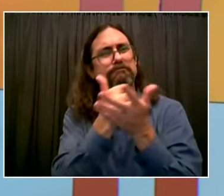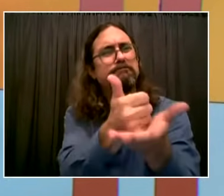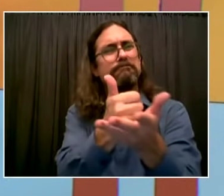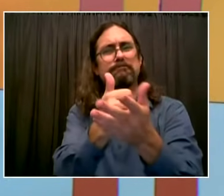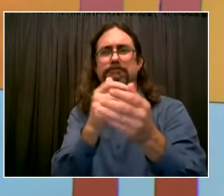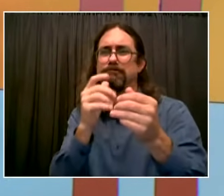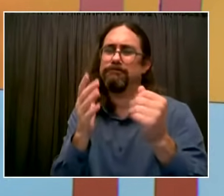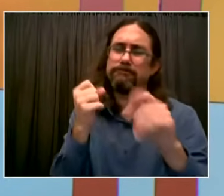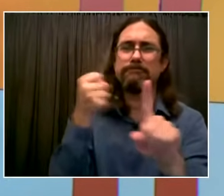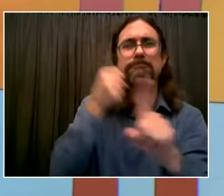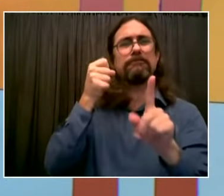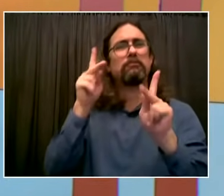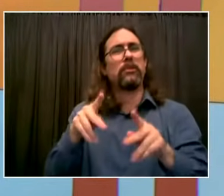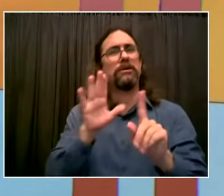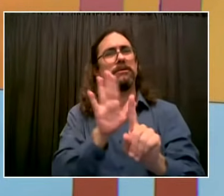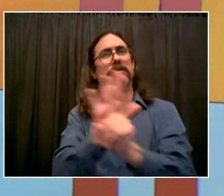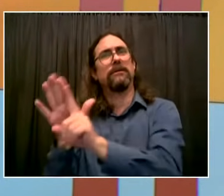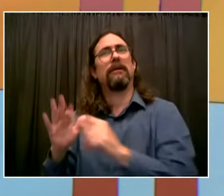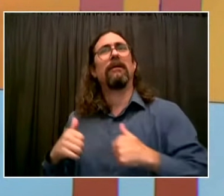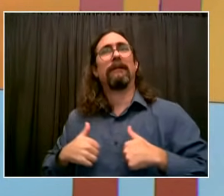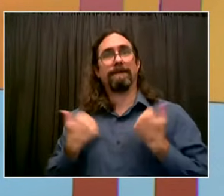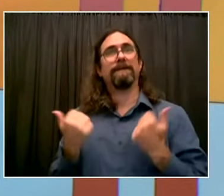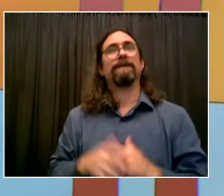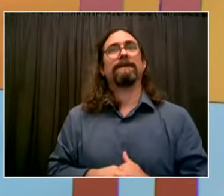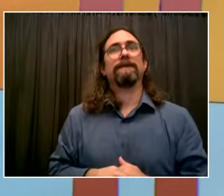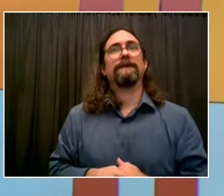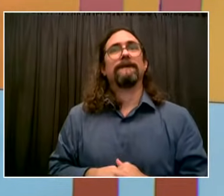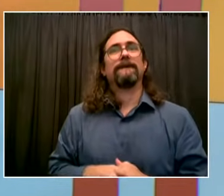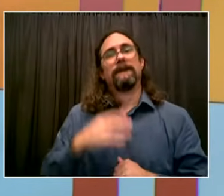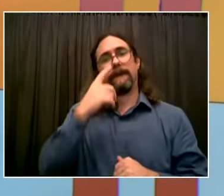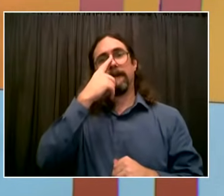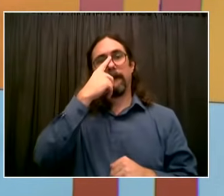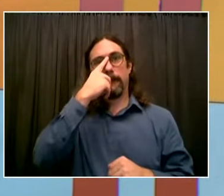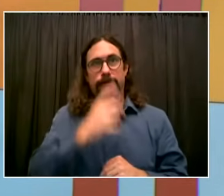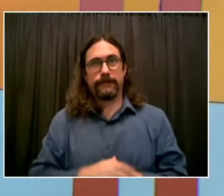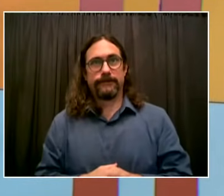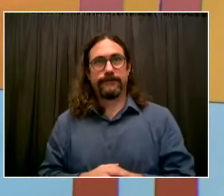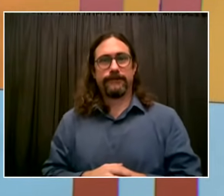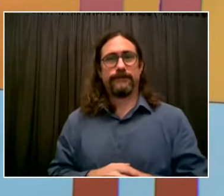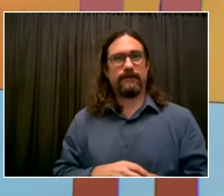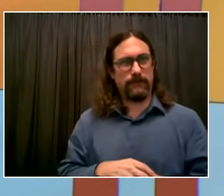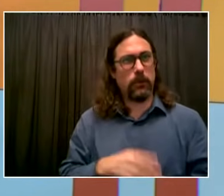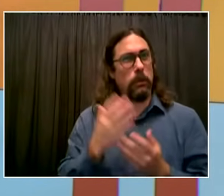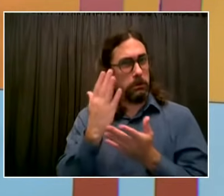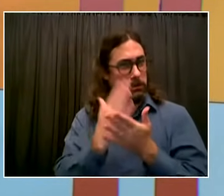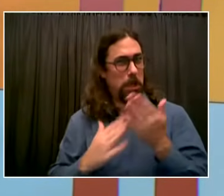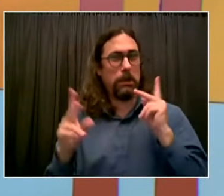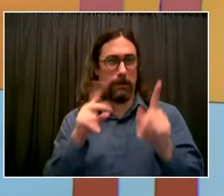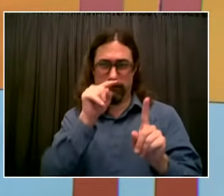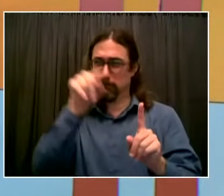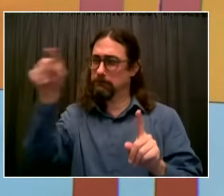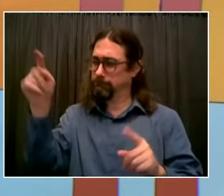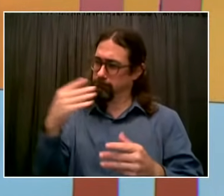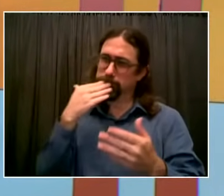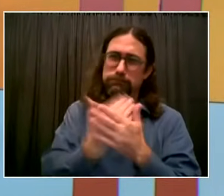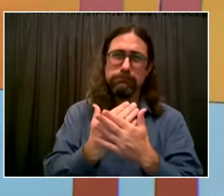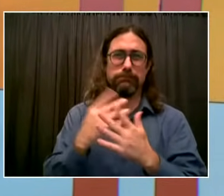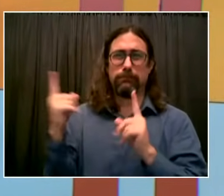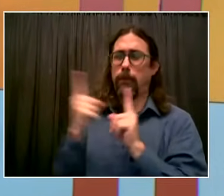LIFE FOR GENERATIONS TO COME. WE ALSO ALL HAD EXPERIENCES WHERE WE DNID'T HAVE SUCH A GRATIFYING EXPERIENCE AND WHERE THAT INTERCHANGE